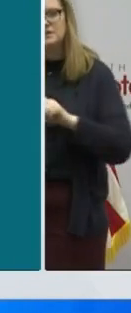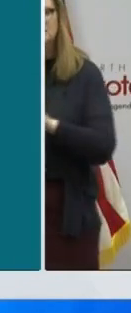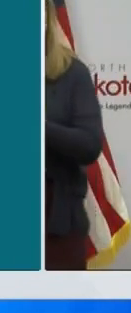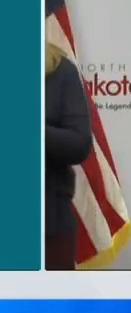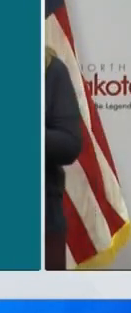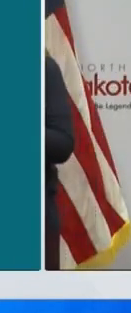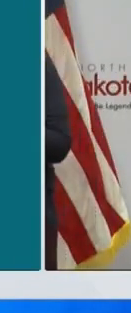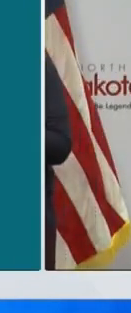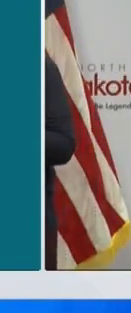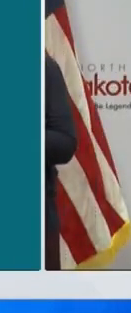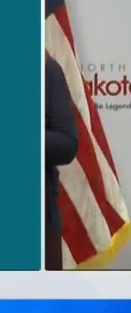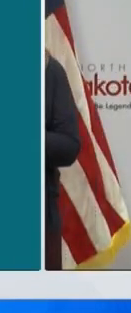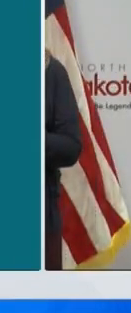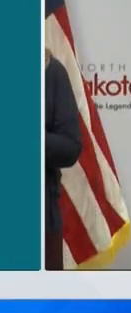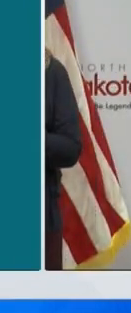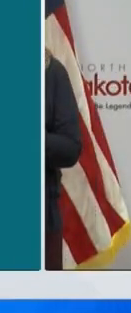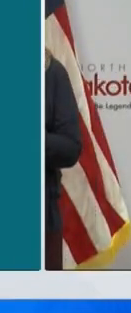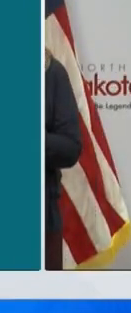4.3%, EVEN THOUGH IT WAS